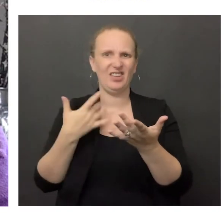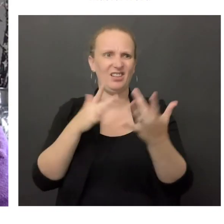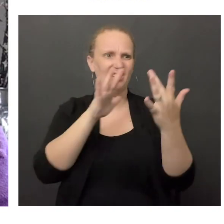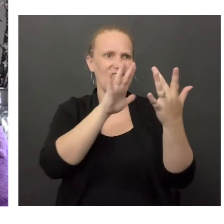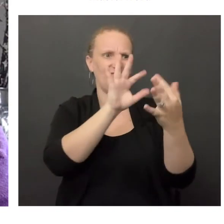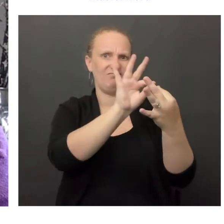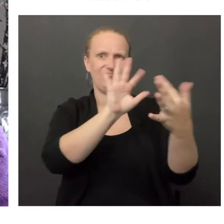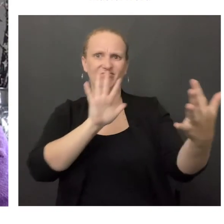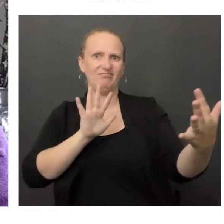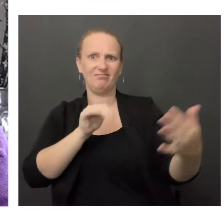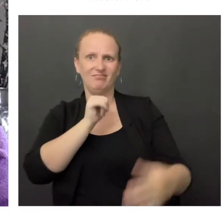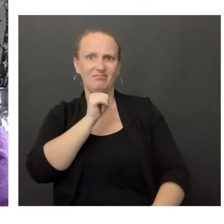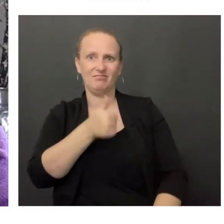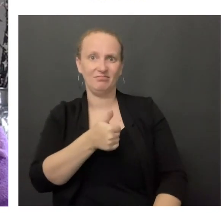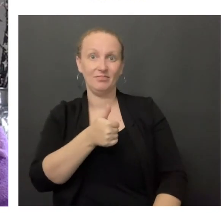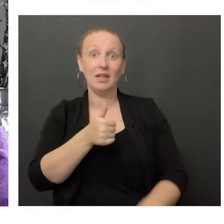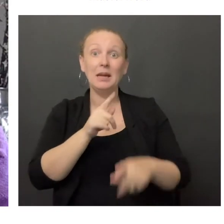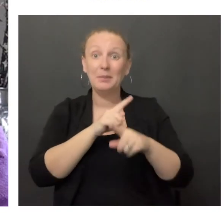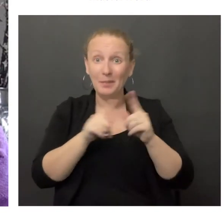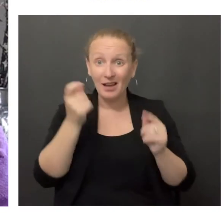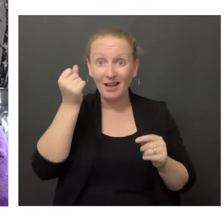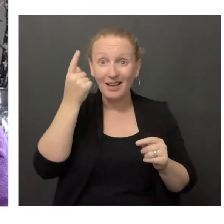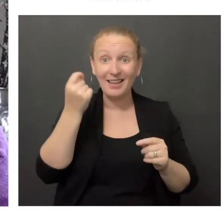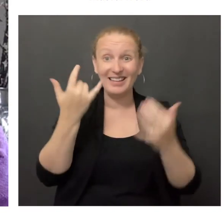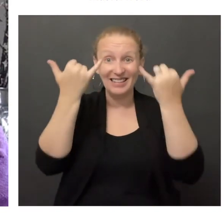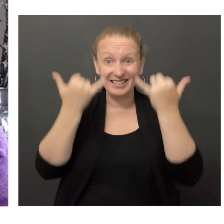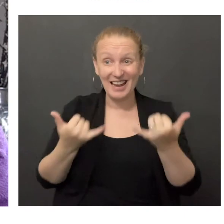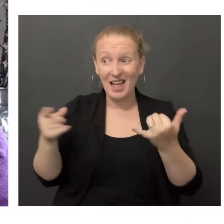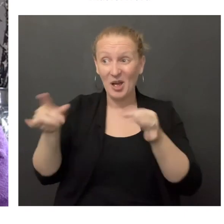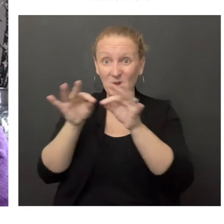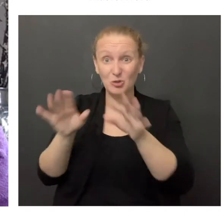When in all reality they're actually way closer to the patient than they've ever been.